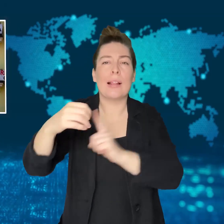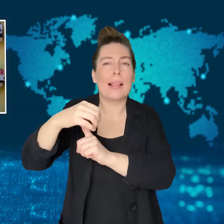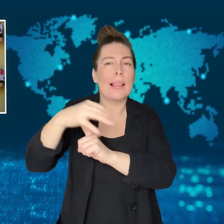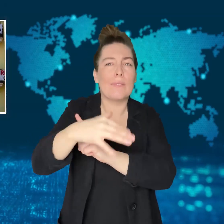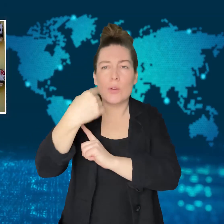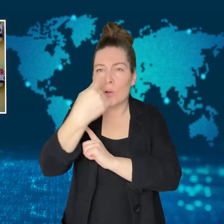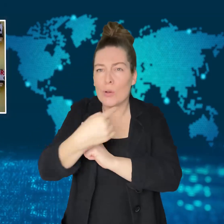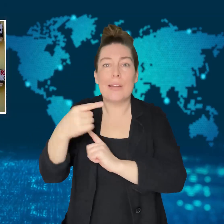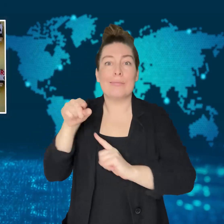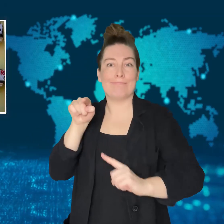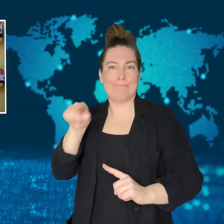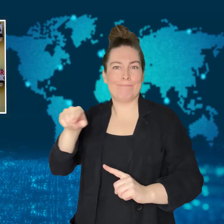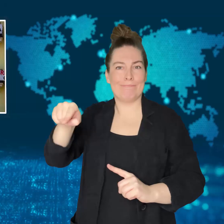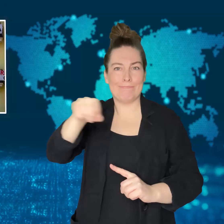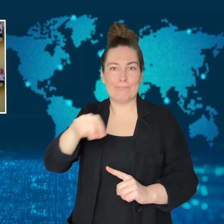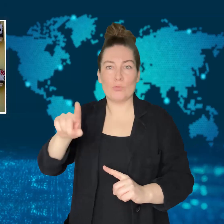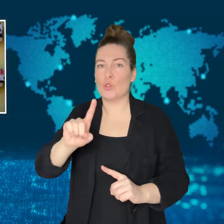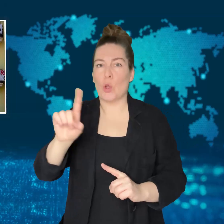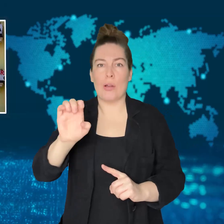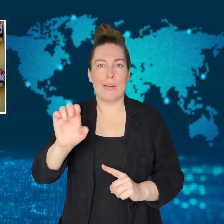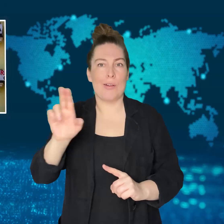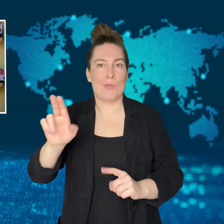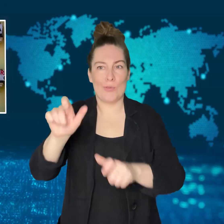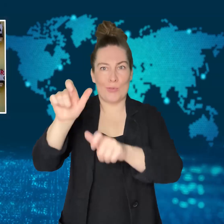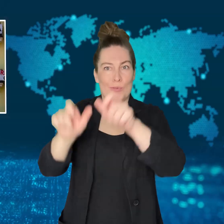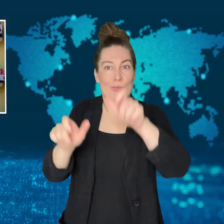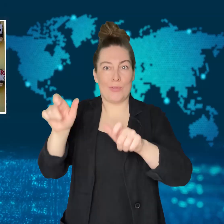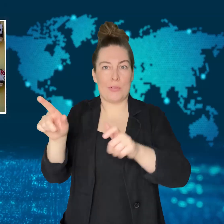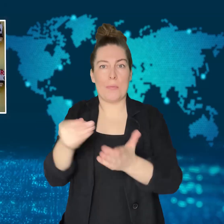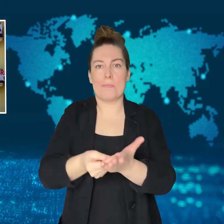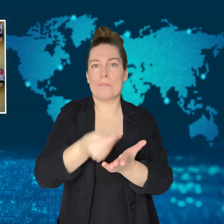in the homes they have purchased.